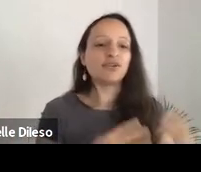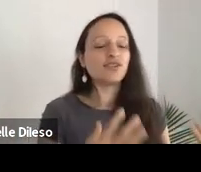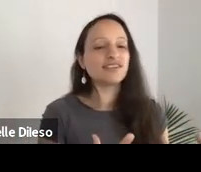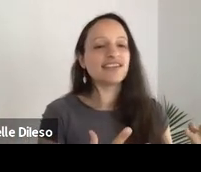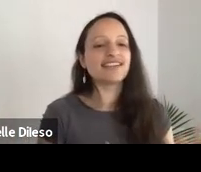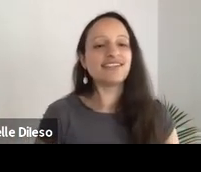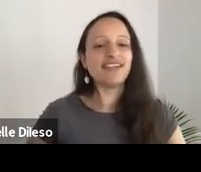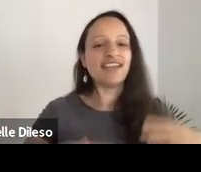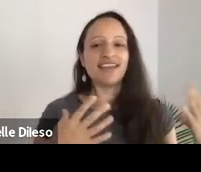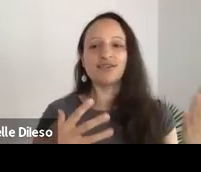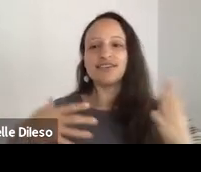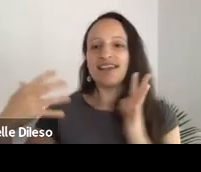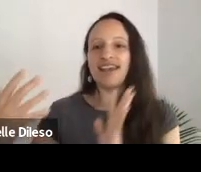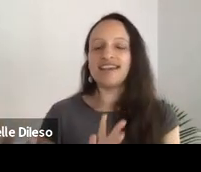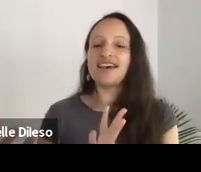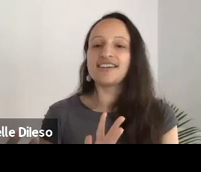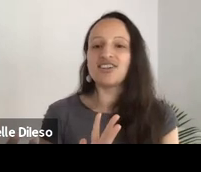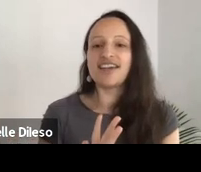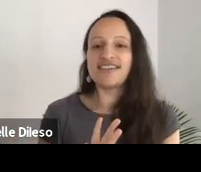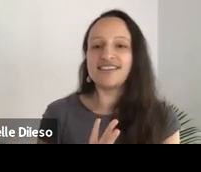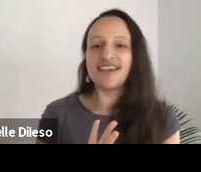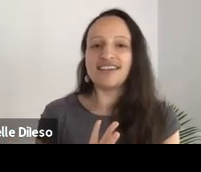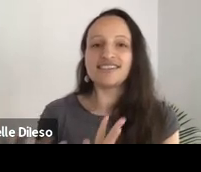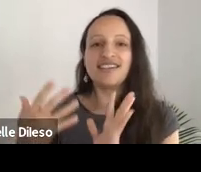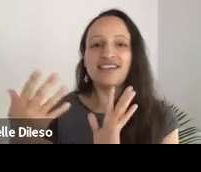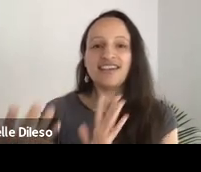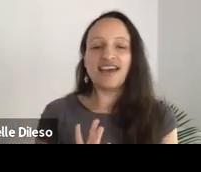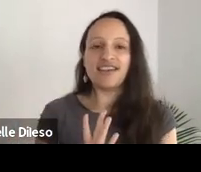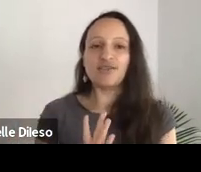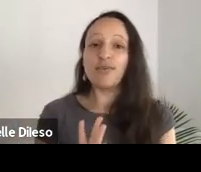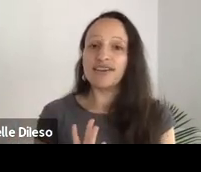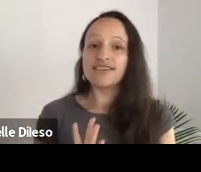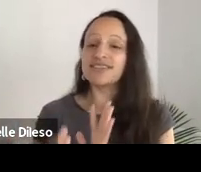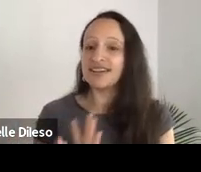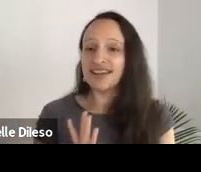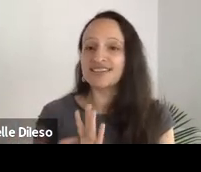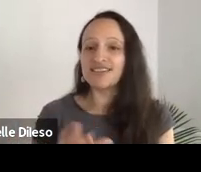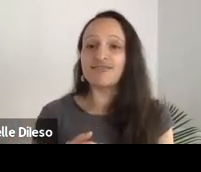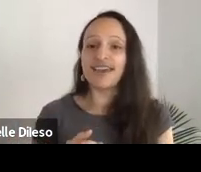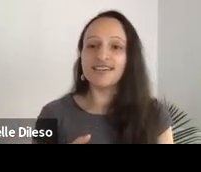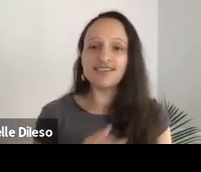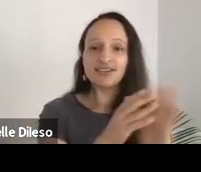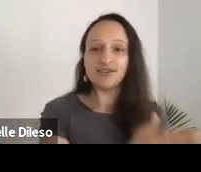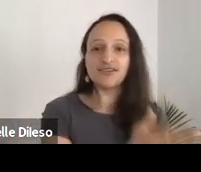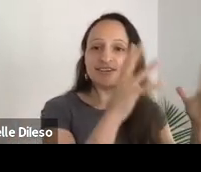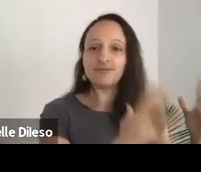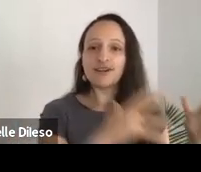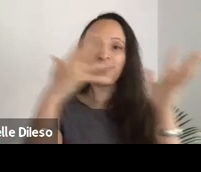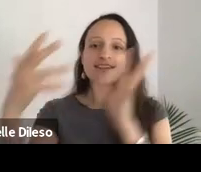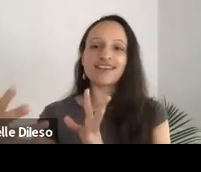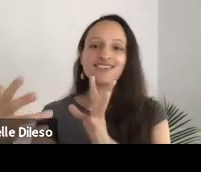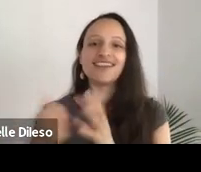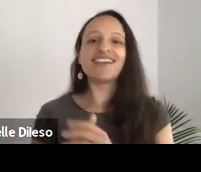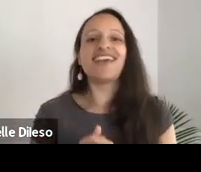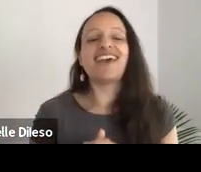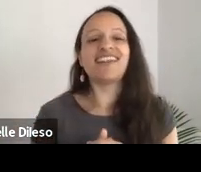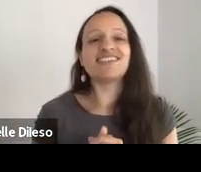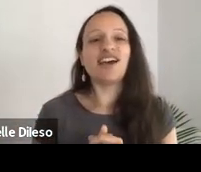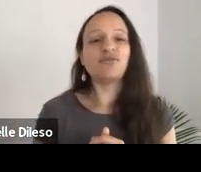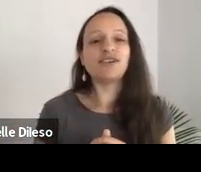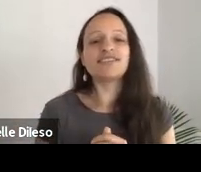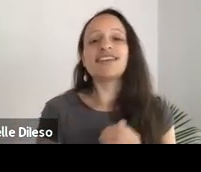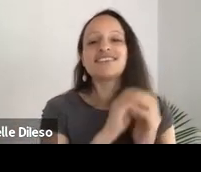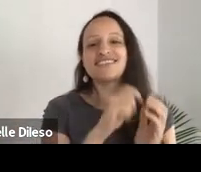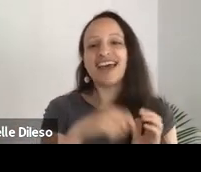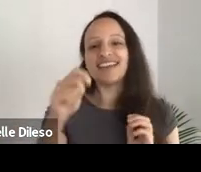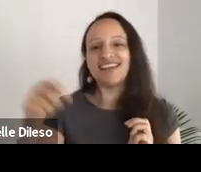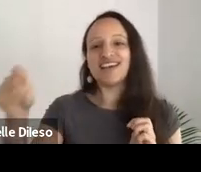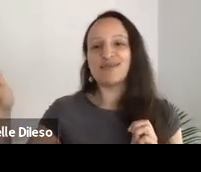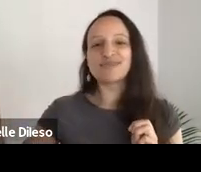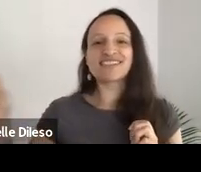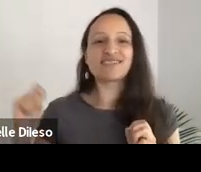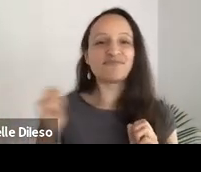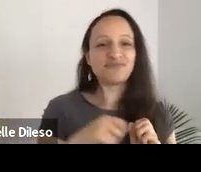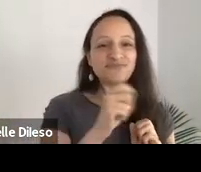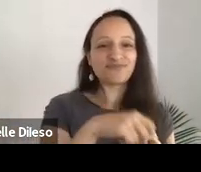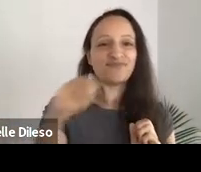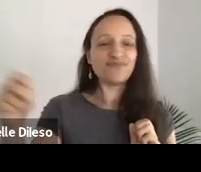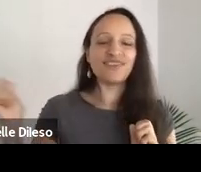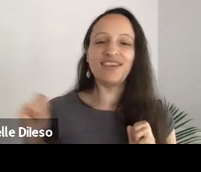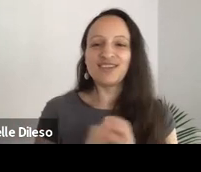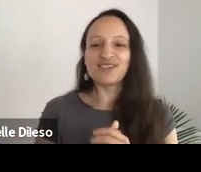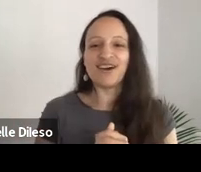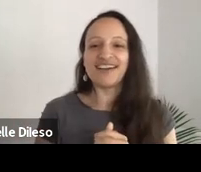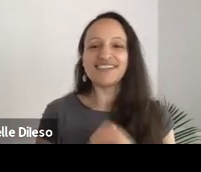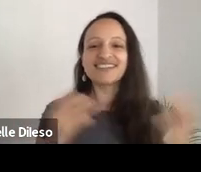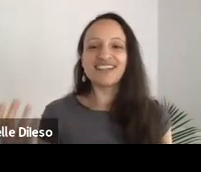And we were doing this activity and there was a young child and their mothers sitting next to the fan so not in front of it next to it, and the child was stacking cups.